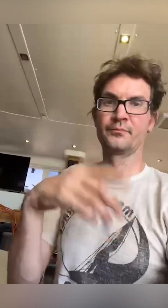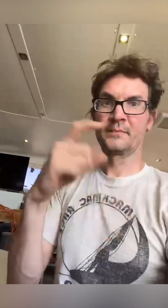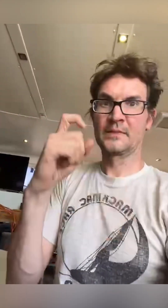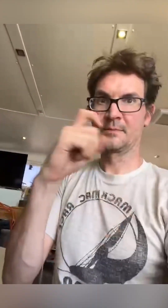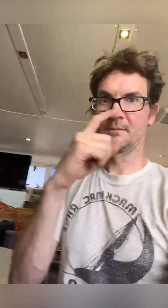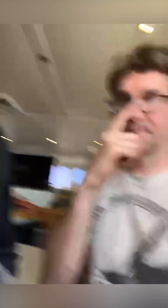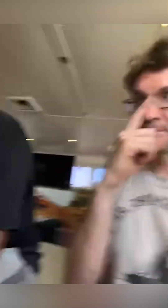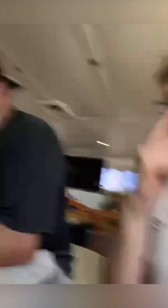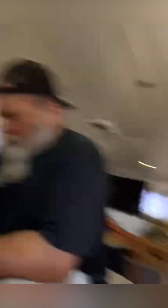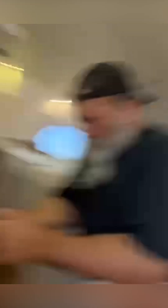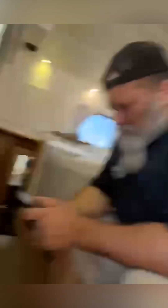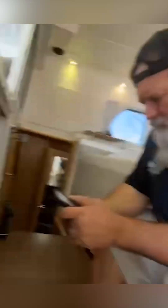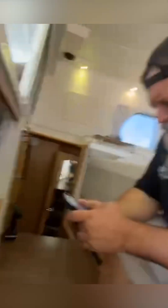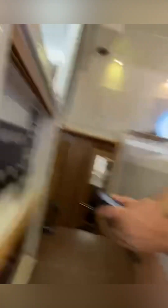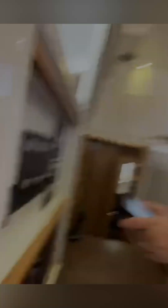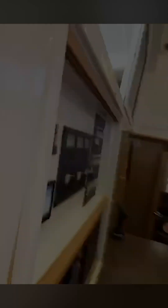Well… it’s complicated.